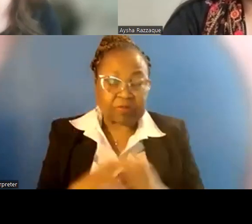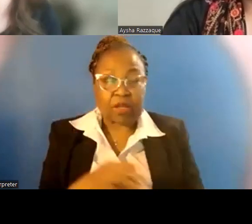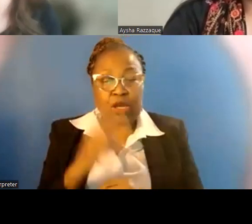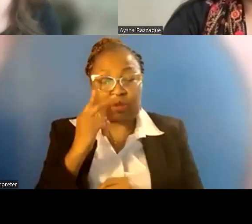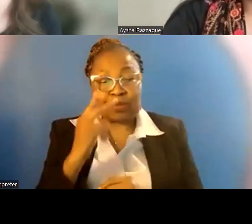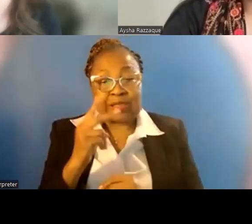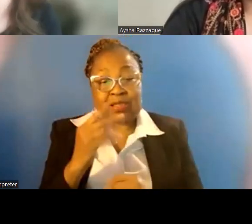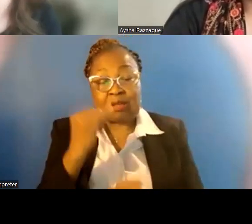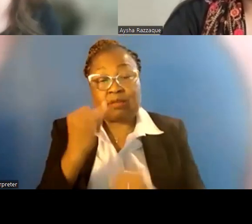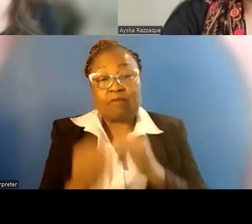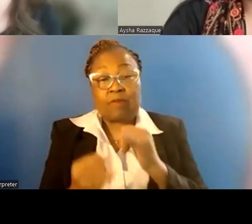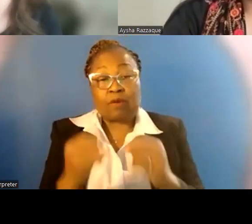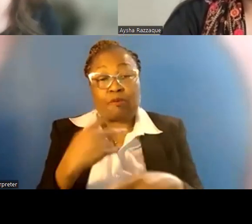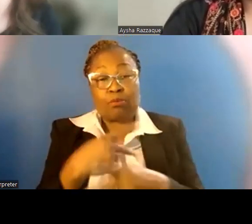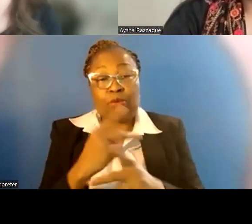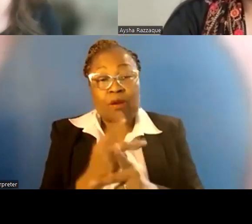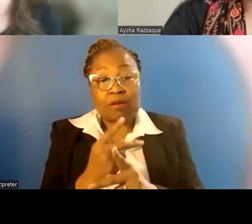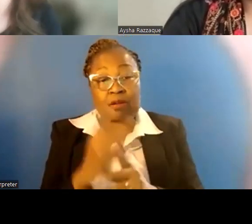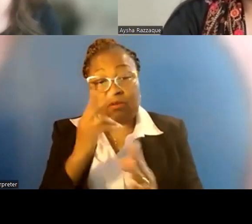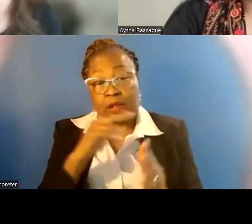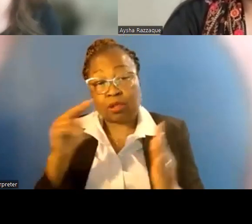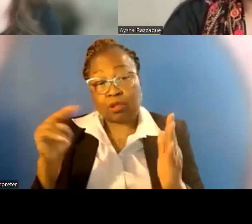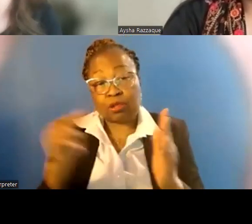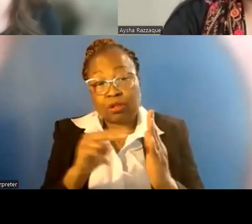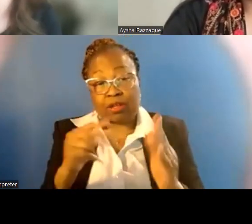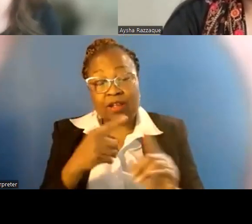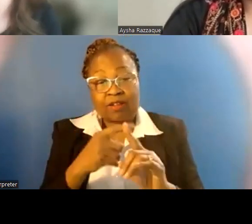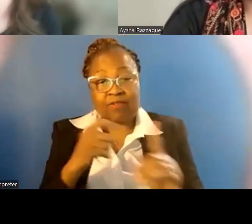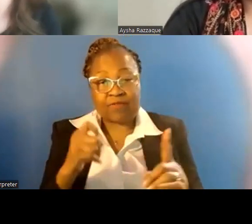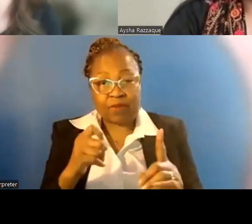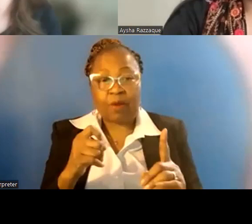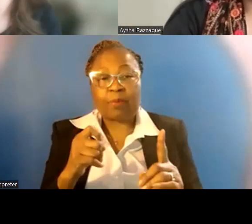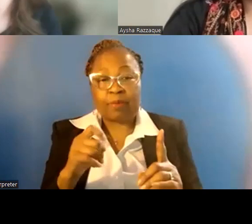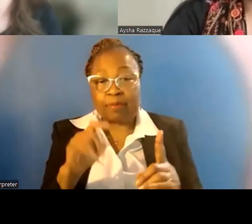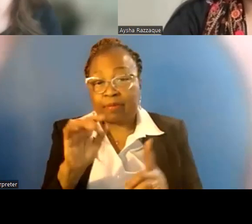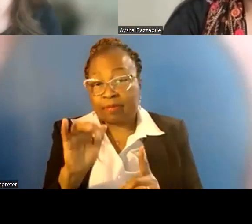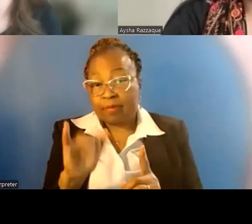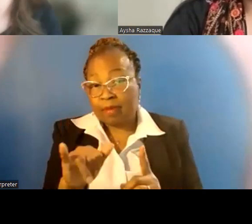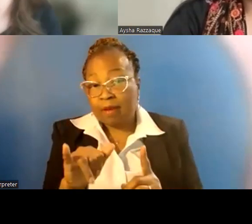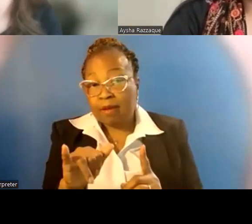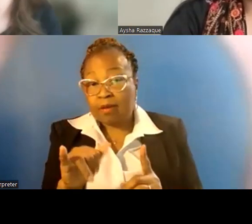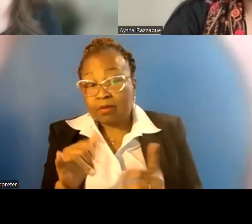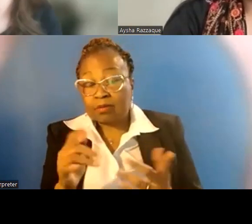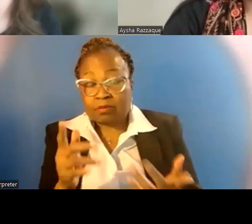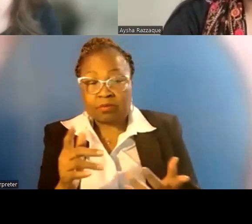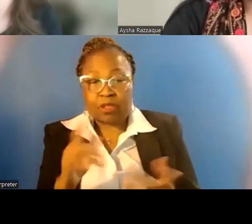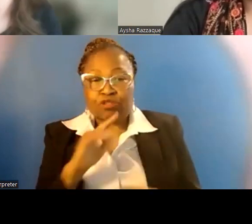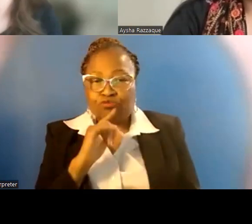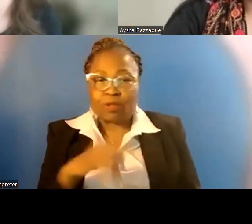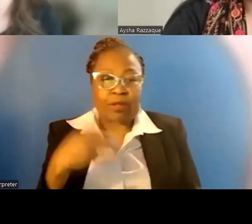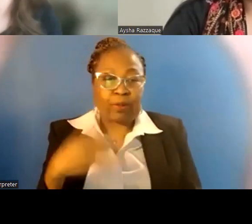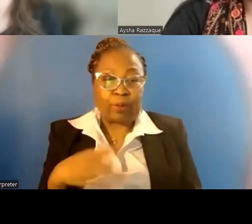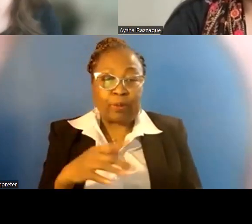And really looking at that from a holistic standpoint really is a powerful endeavor there.